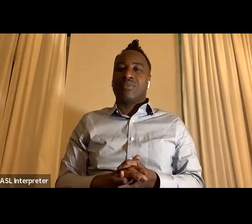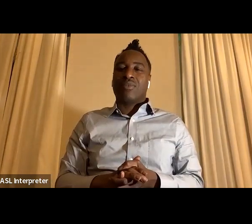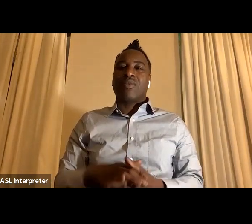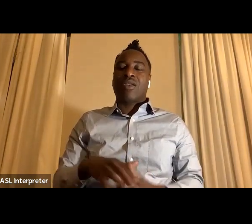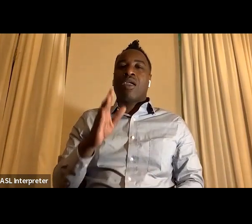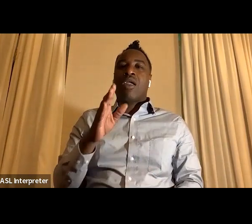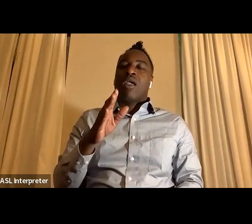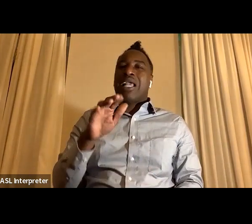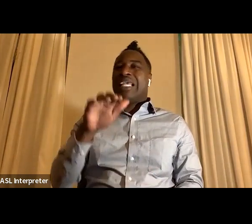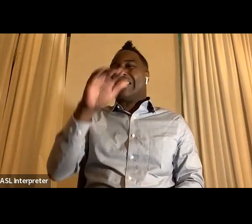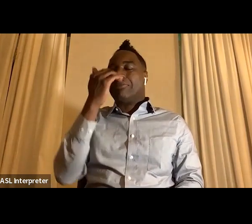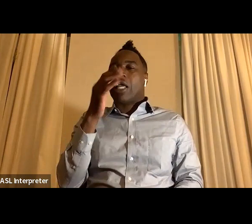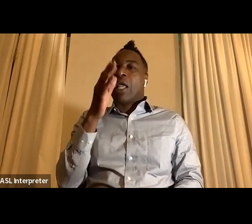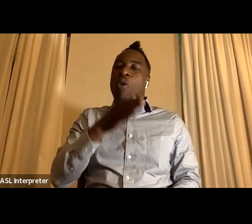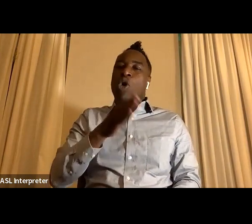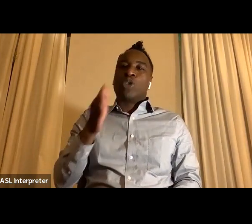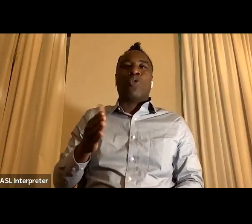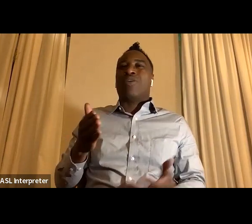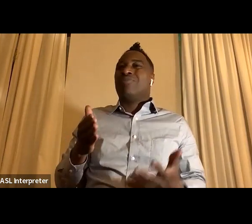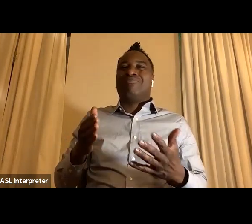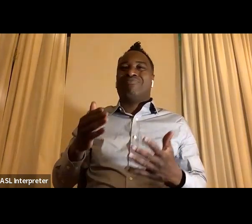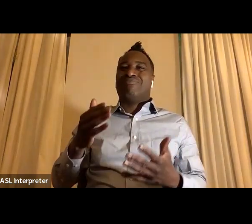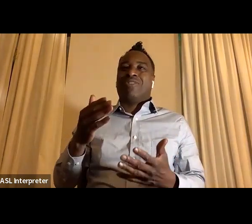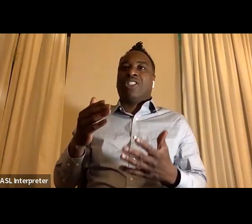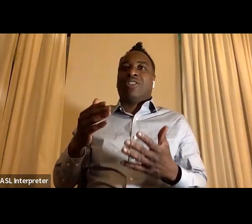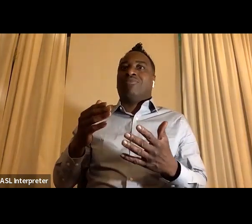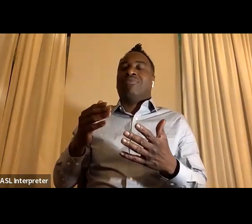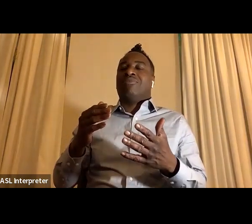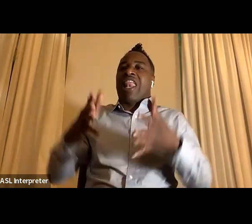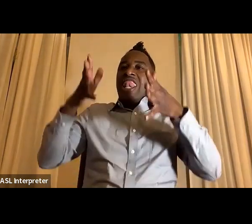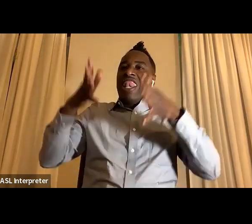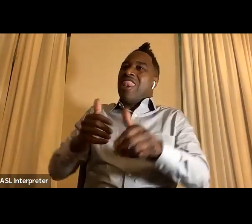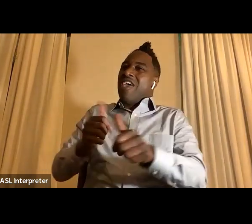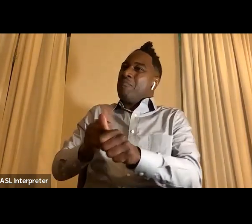I'm saying, yeah. And like, I don't understand why